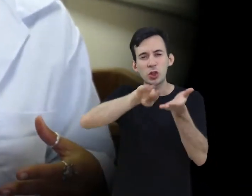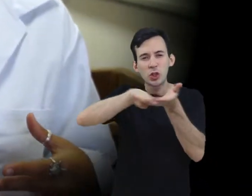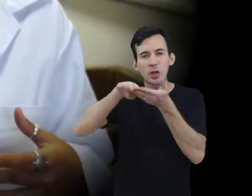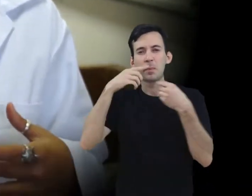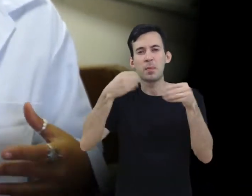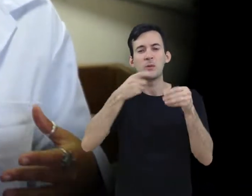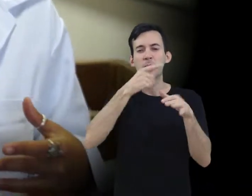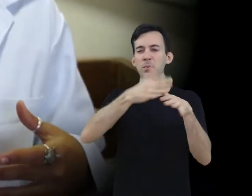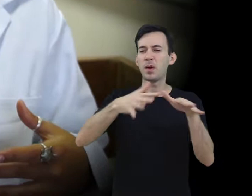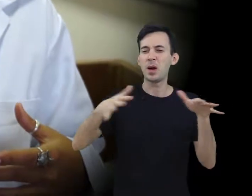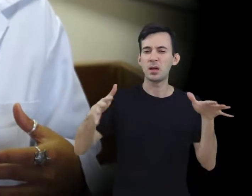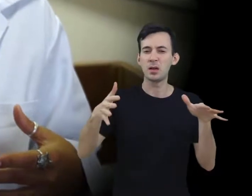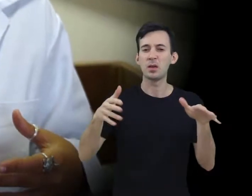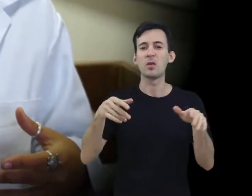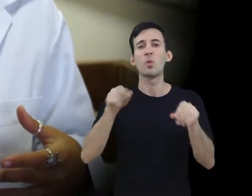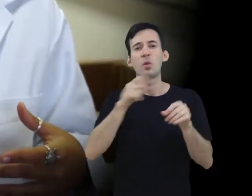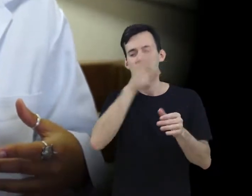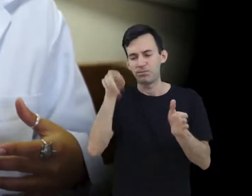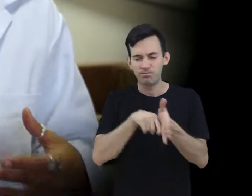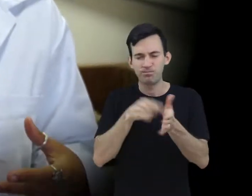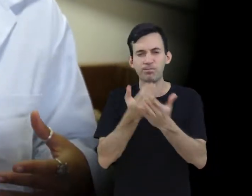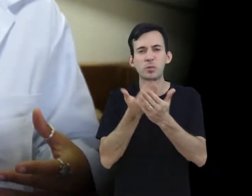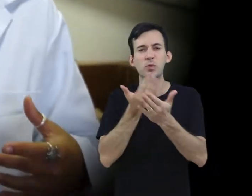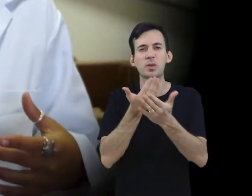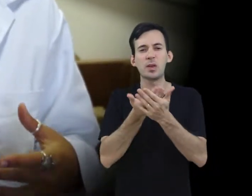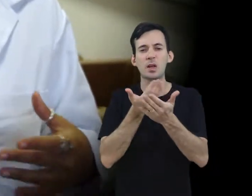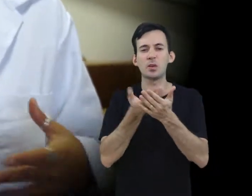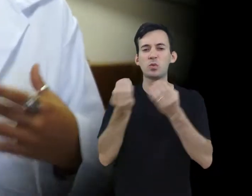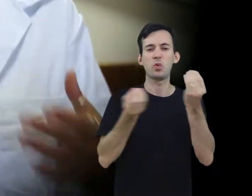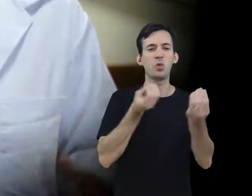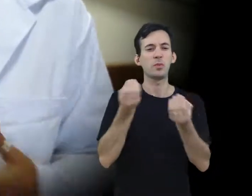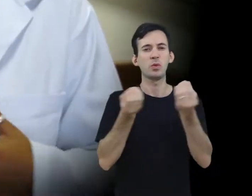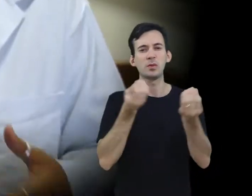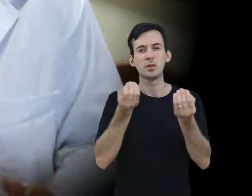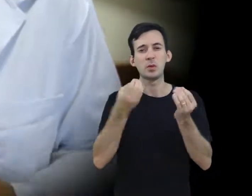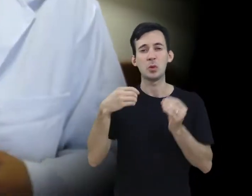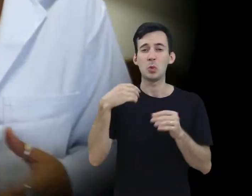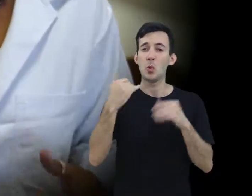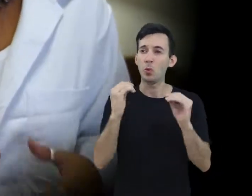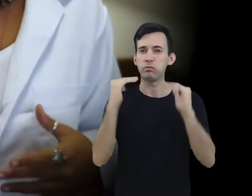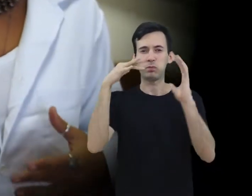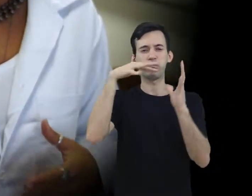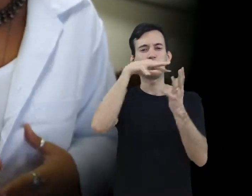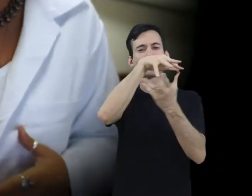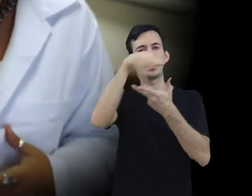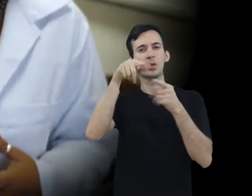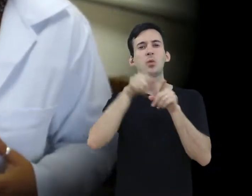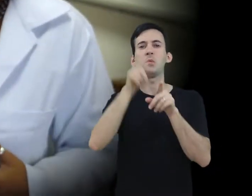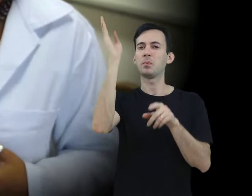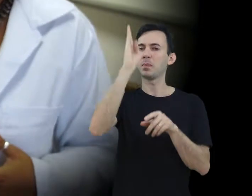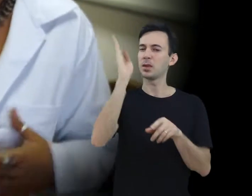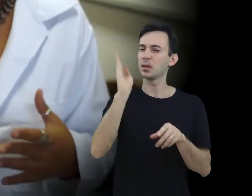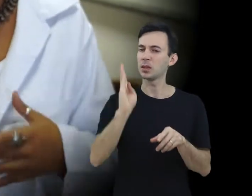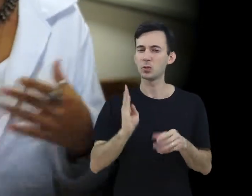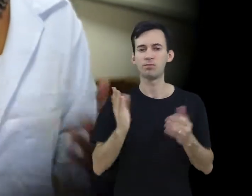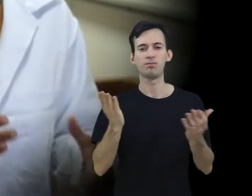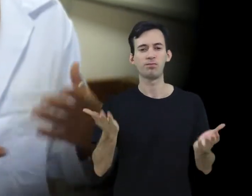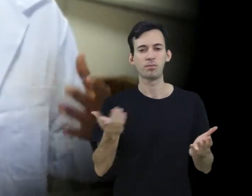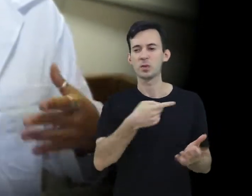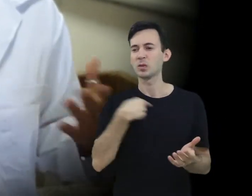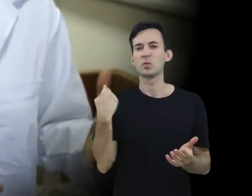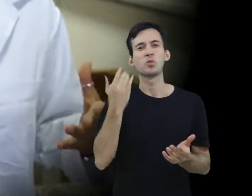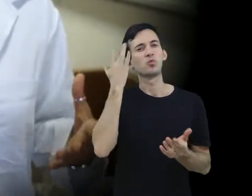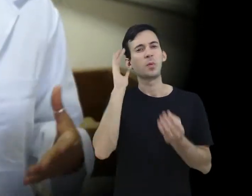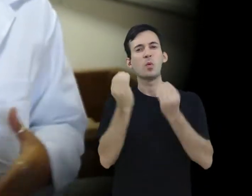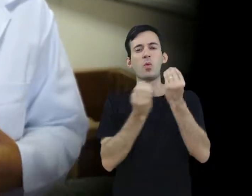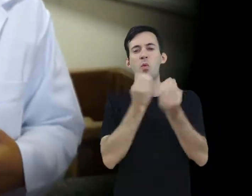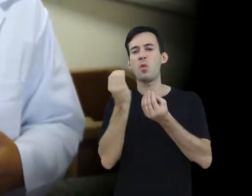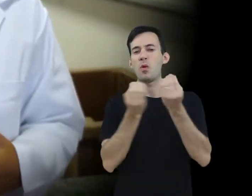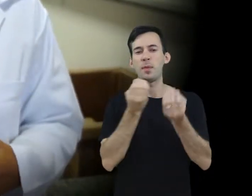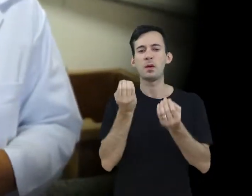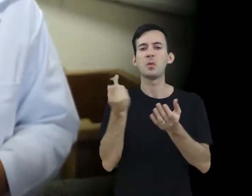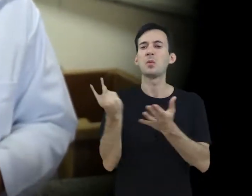lower are the collect possibilities – as there are no reliable economic way to take off such micro-plastics from the sea.